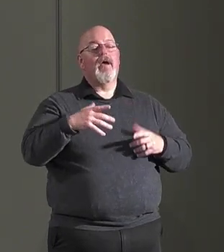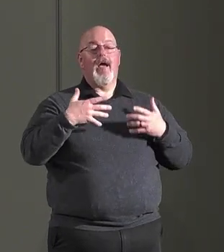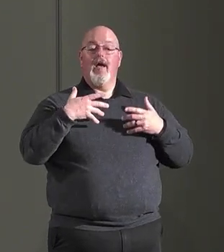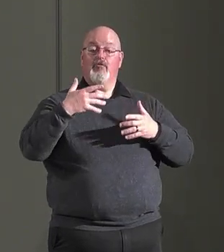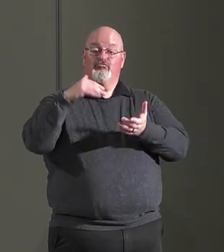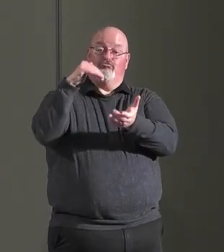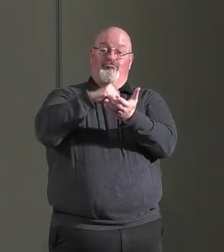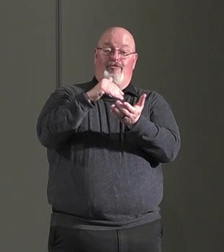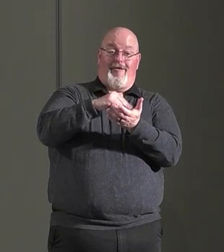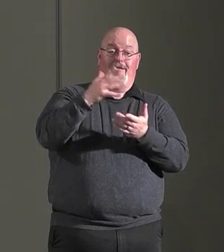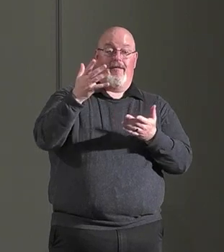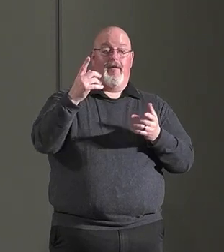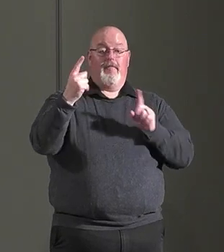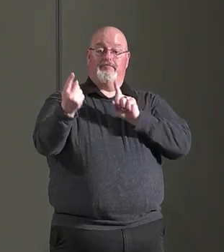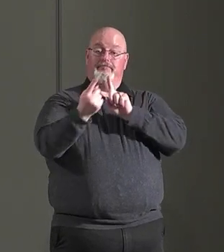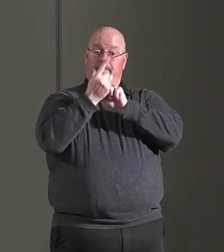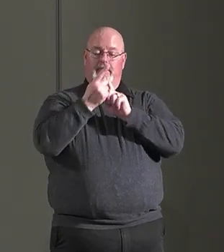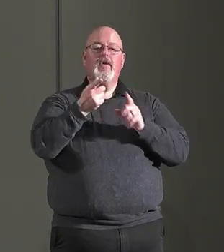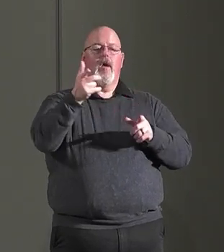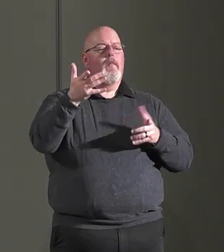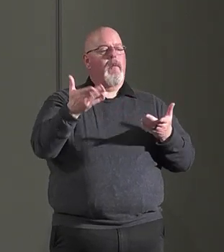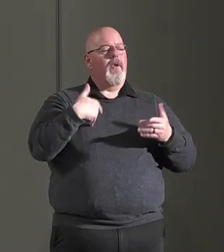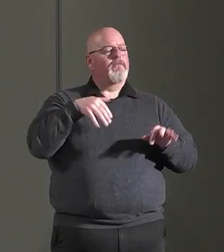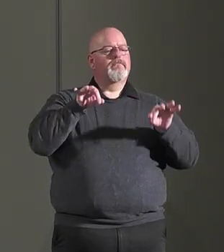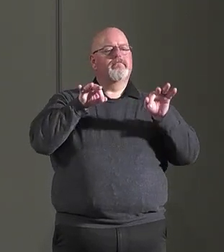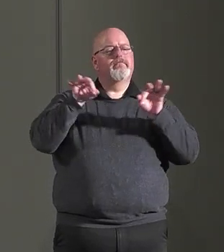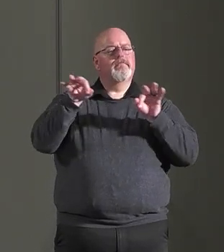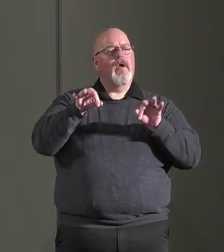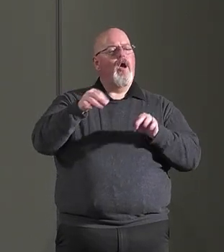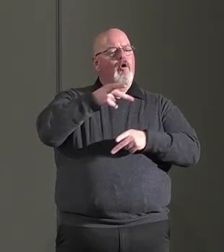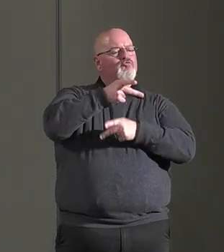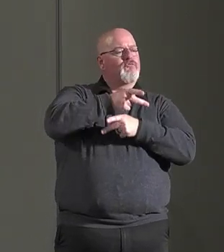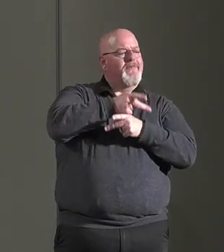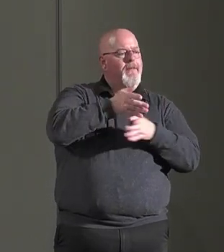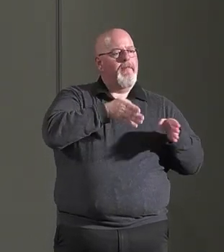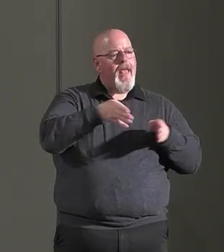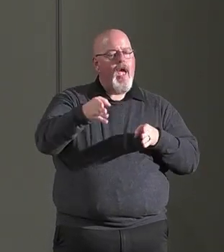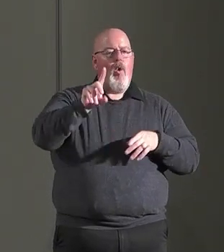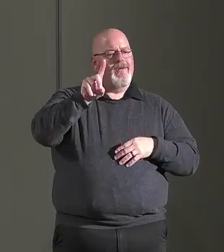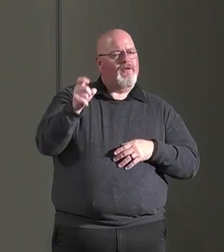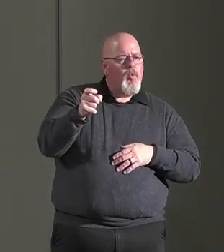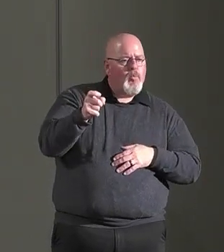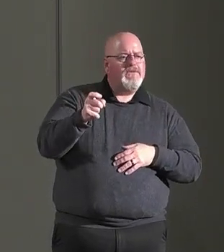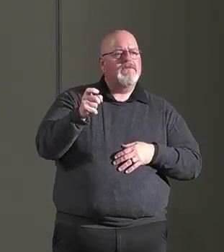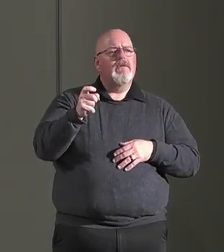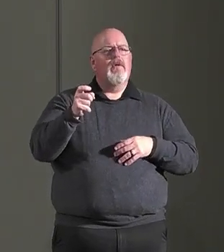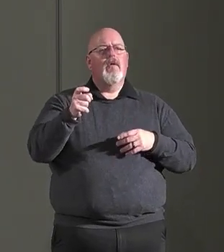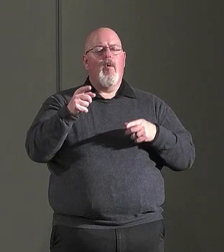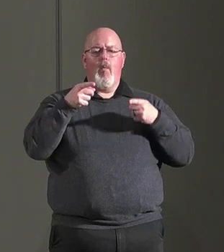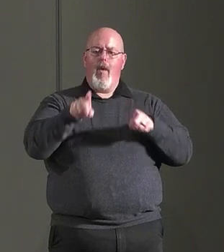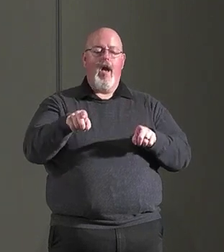or a doctor might need to explain a treatment plan or a diagnosis while they have the patient